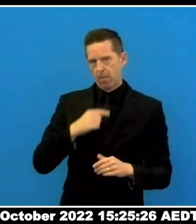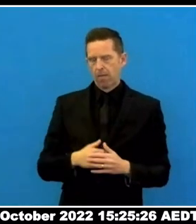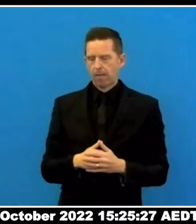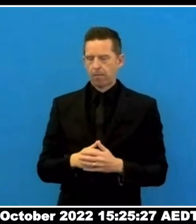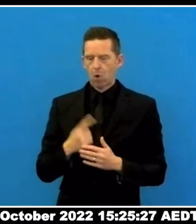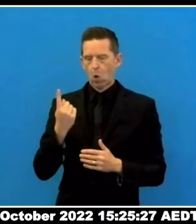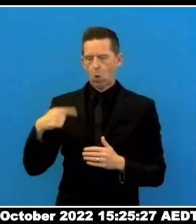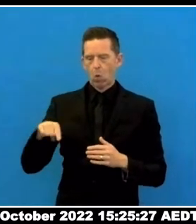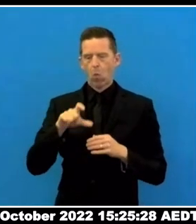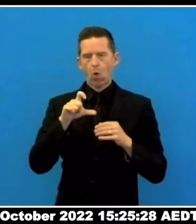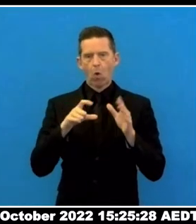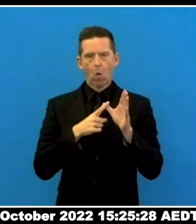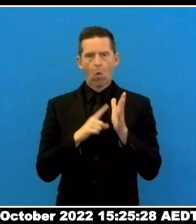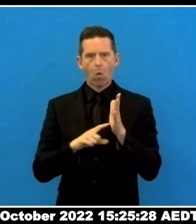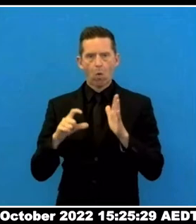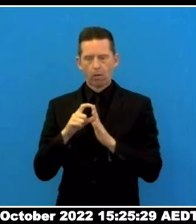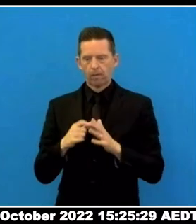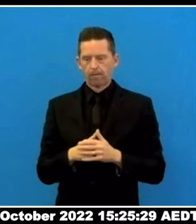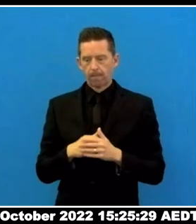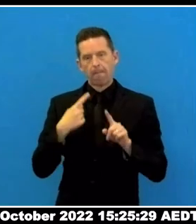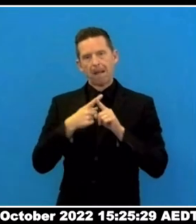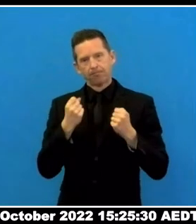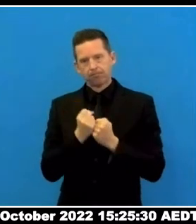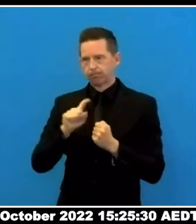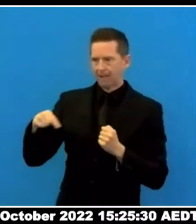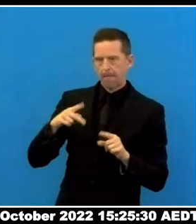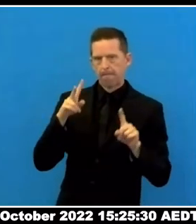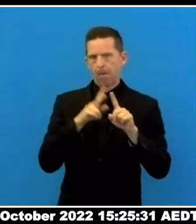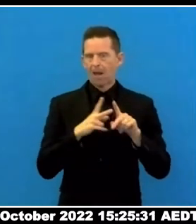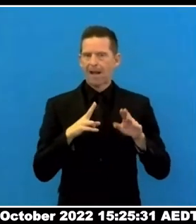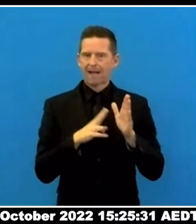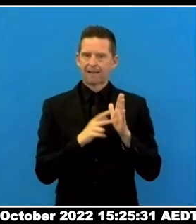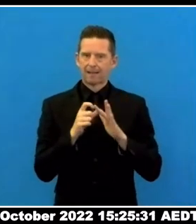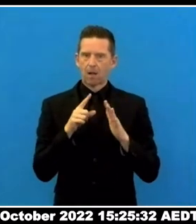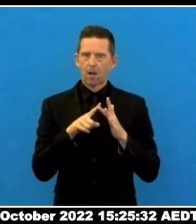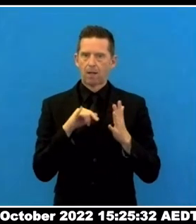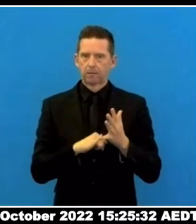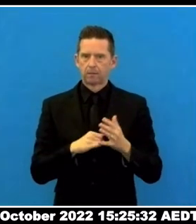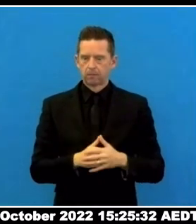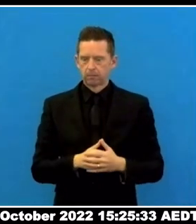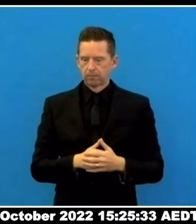and they are supposed to actually apply for NDIS. And these are big challenges, the way we went.